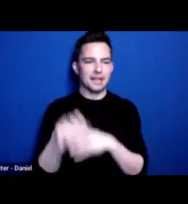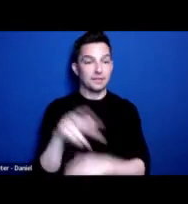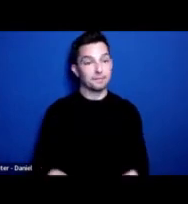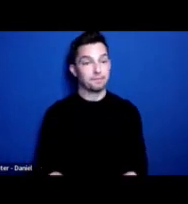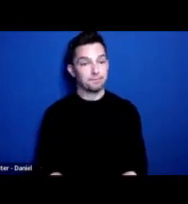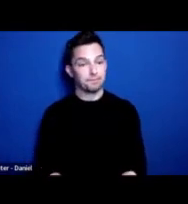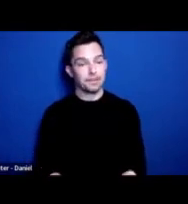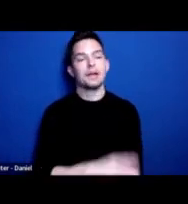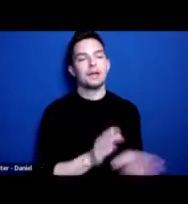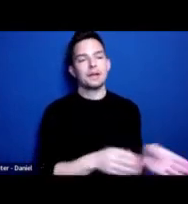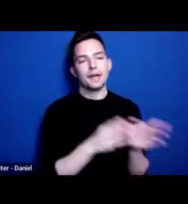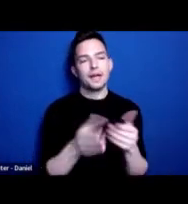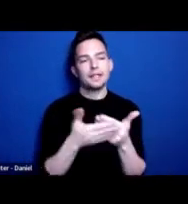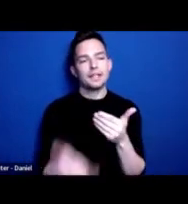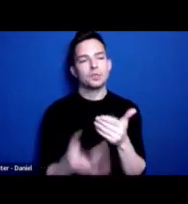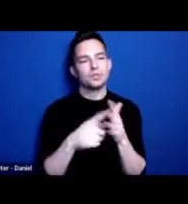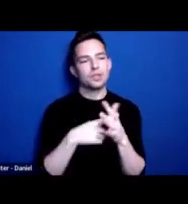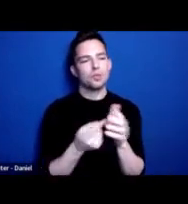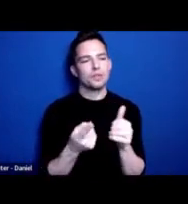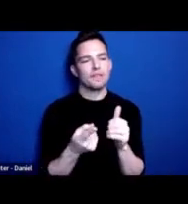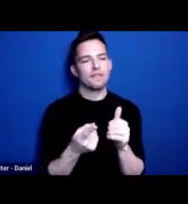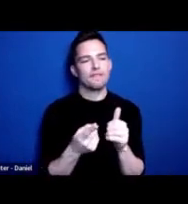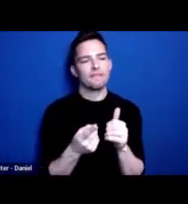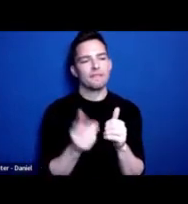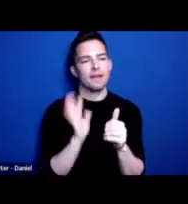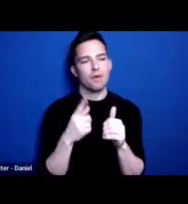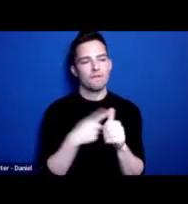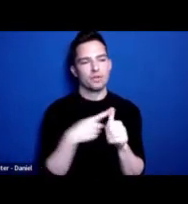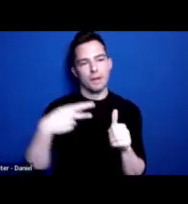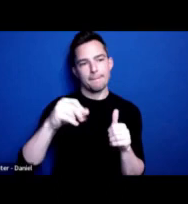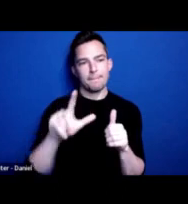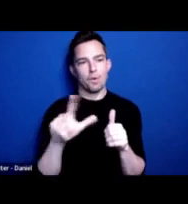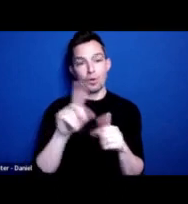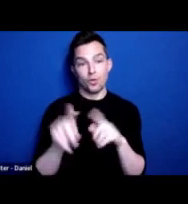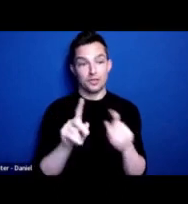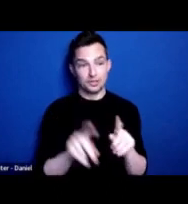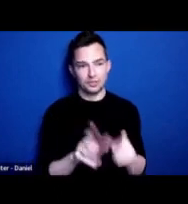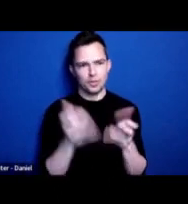Now, I want to start us off with the firt the first poll question and we want to know who's here